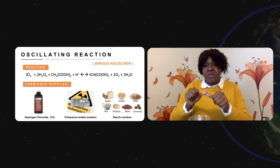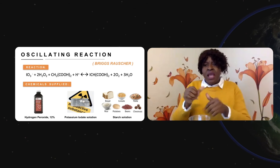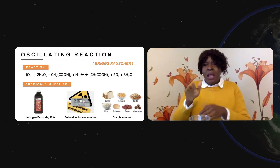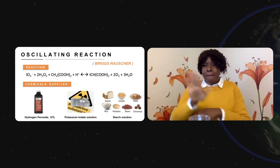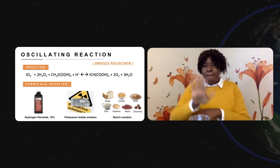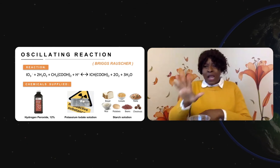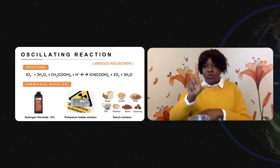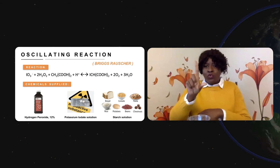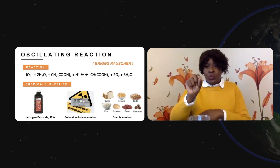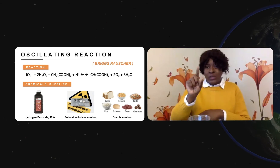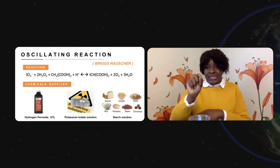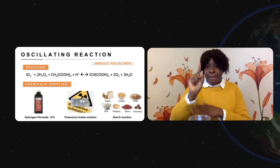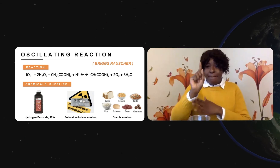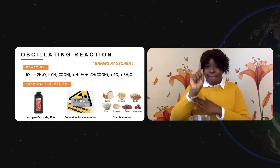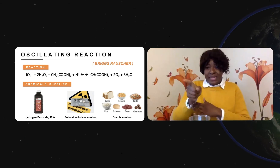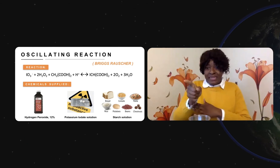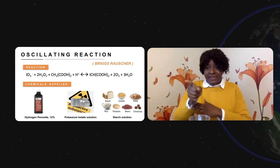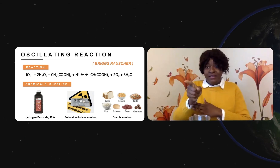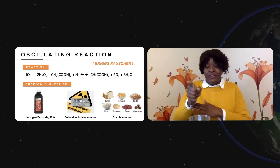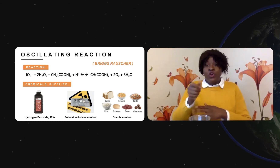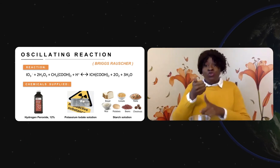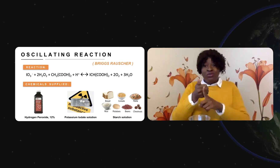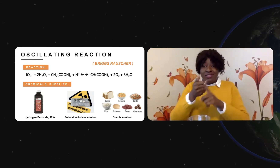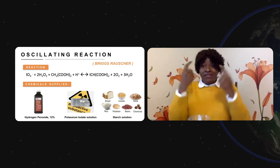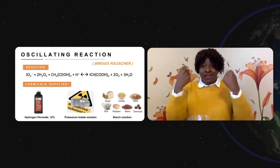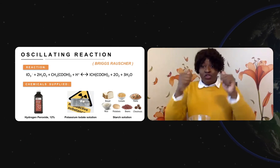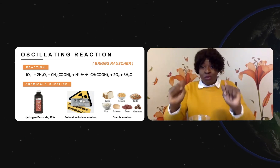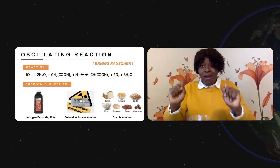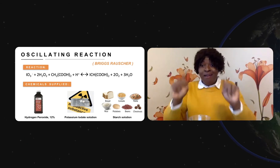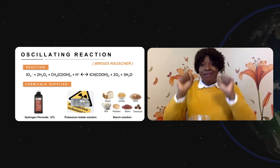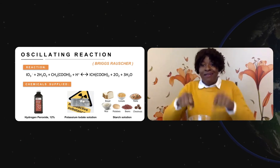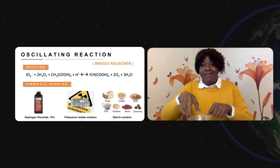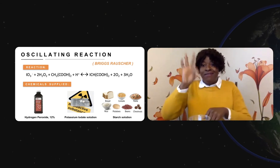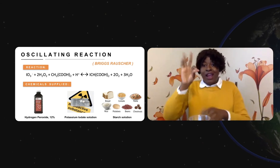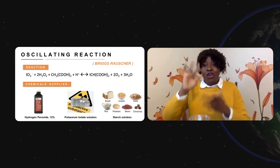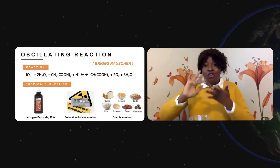It'll continue for about 20 minutes.